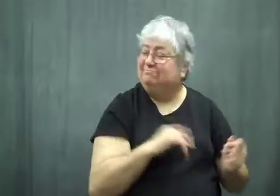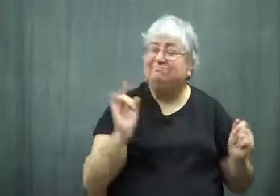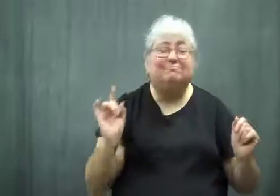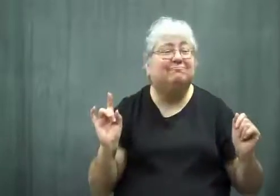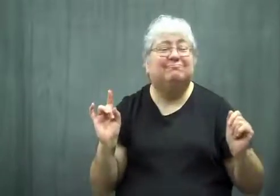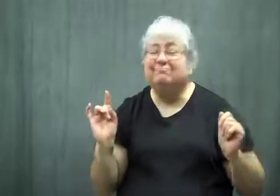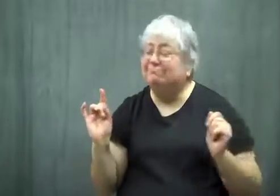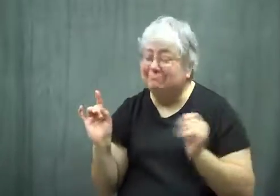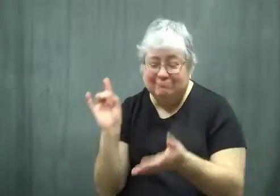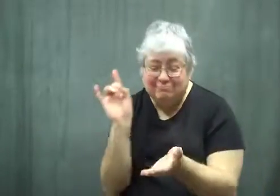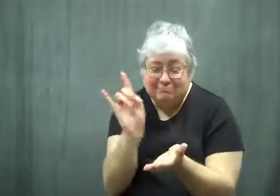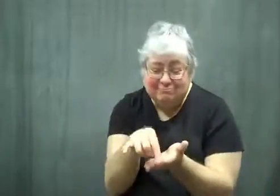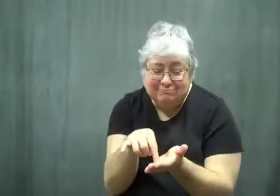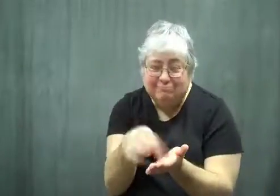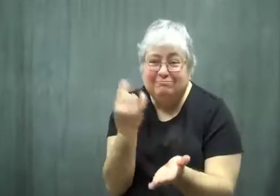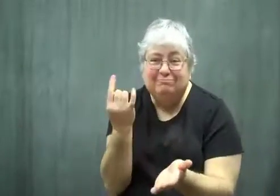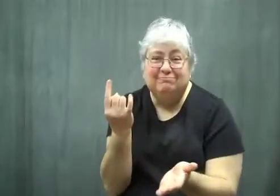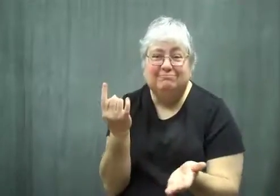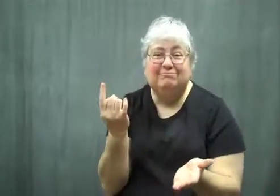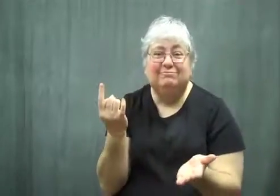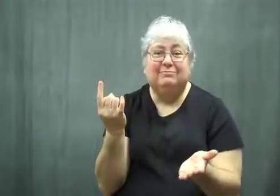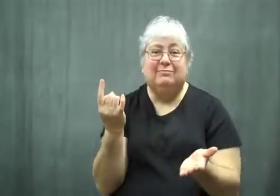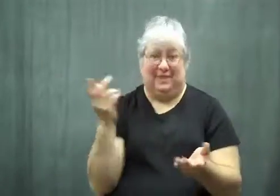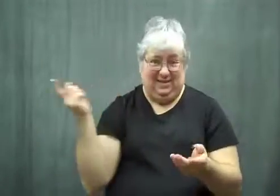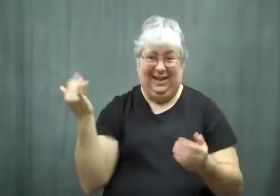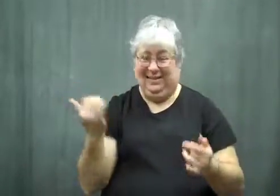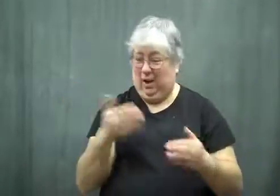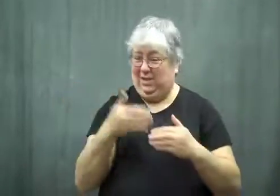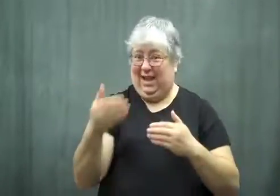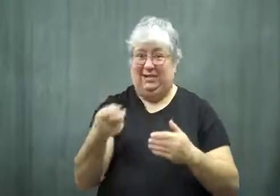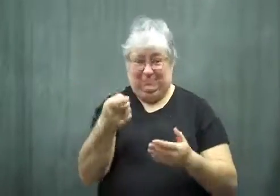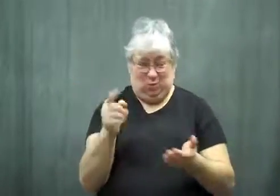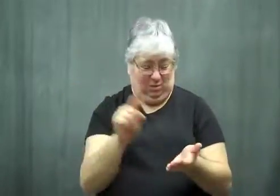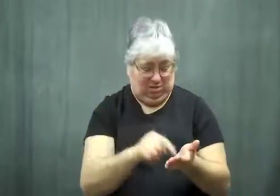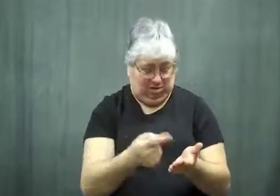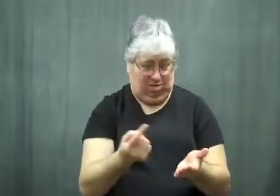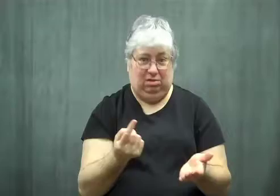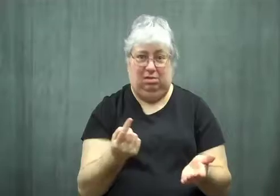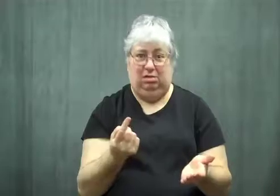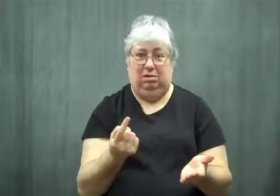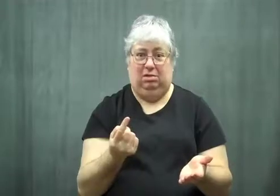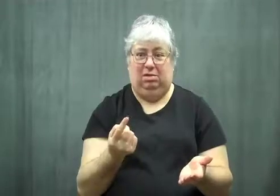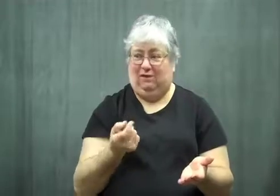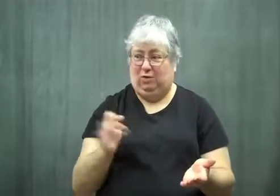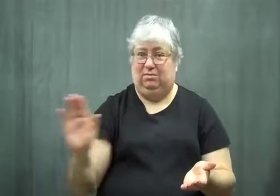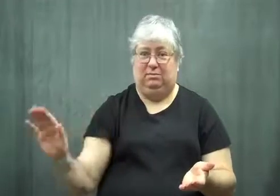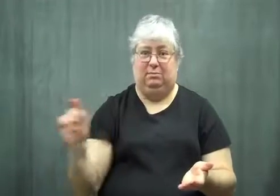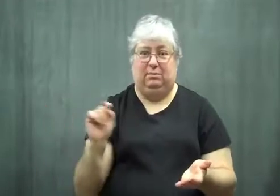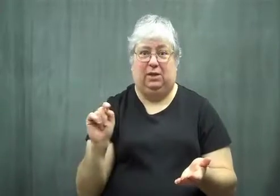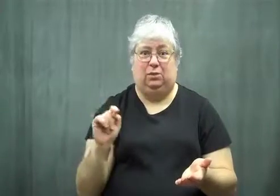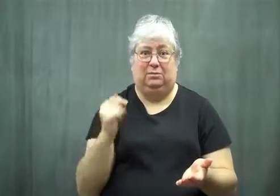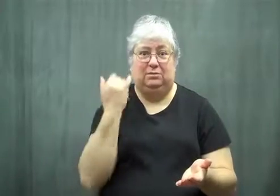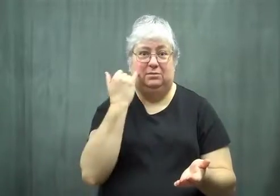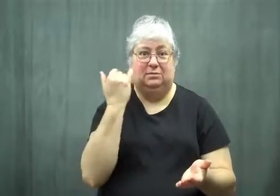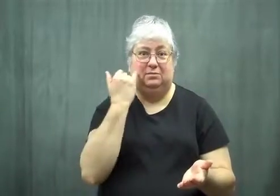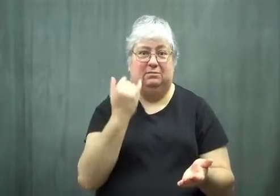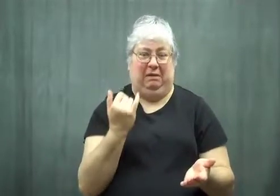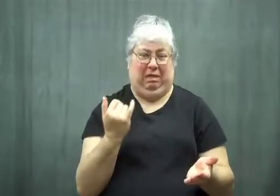sashayed over and stuck their dirty finger in the samples.